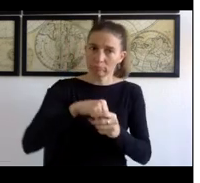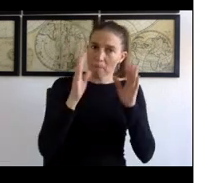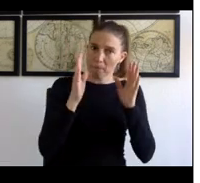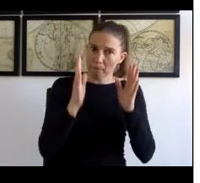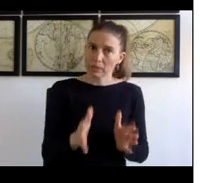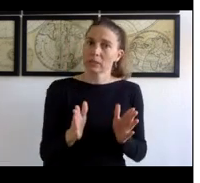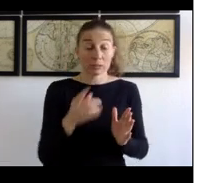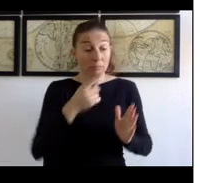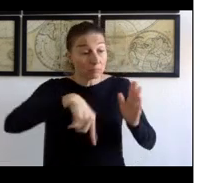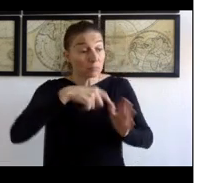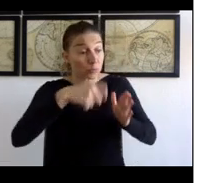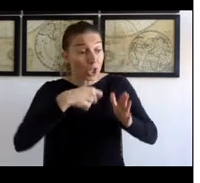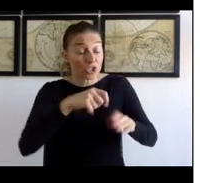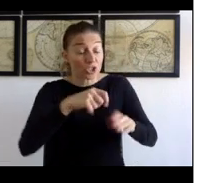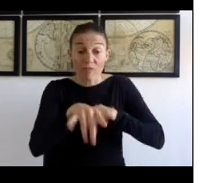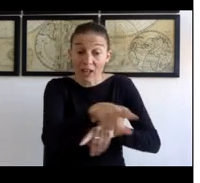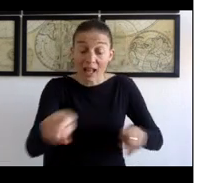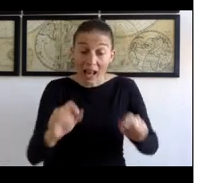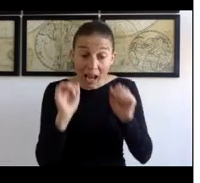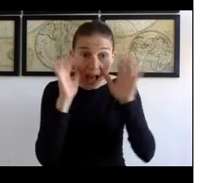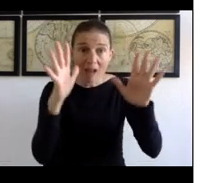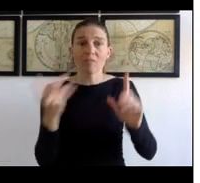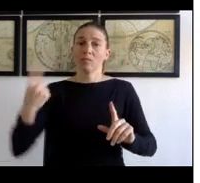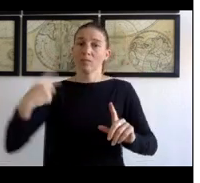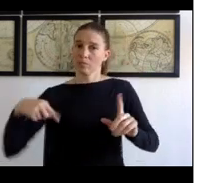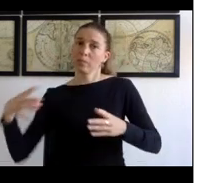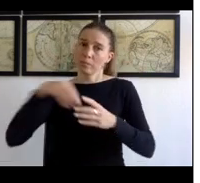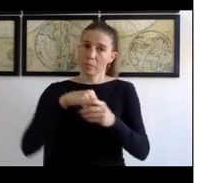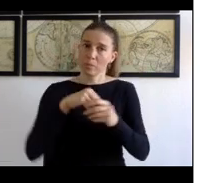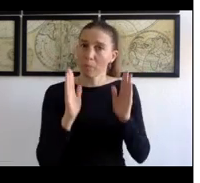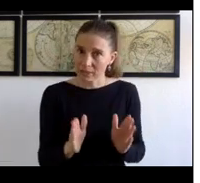This participation should be in the processes and phases